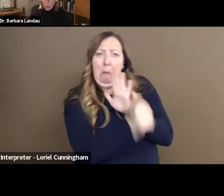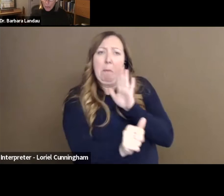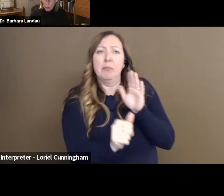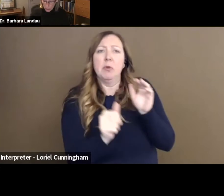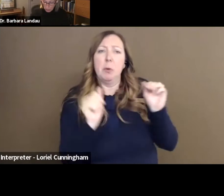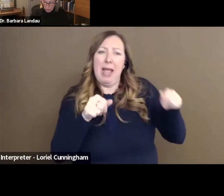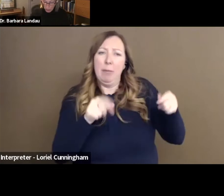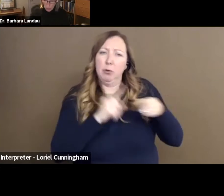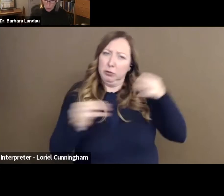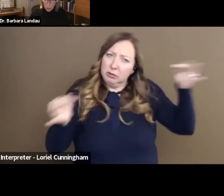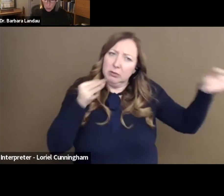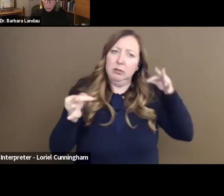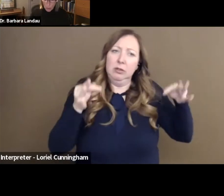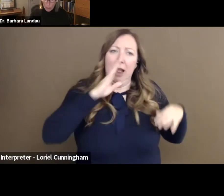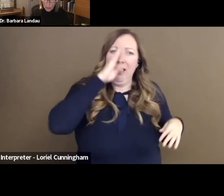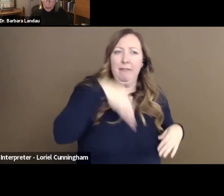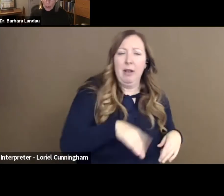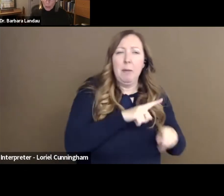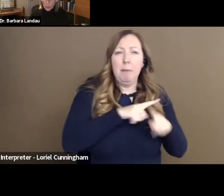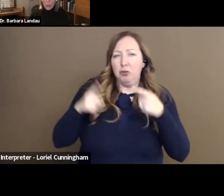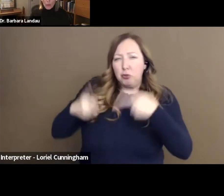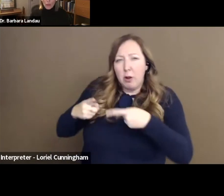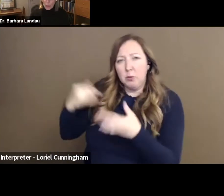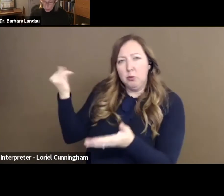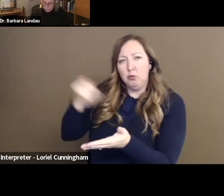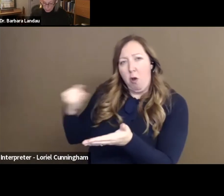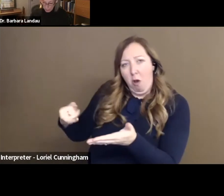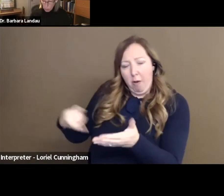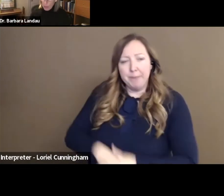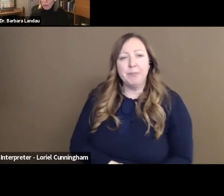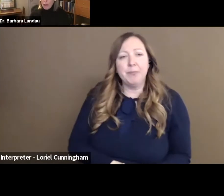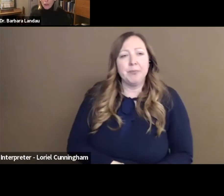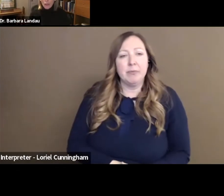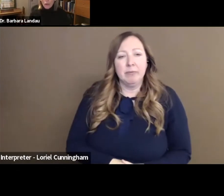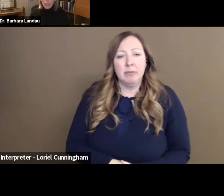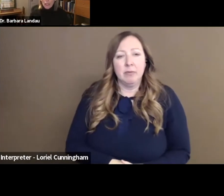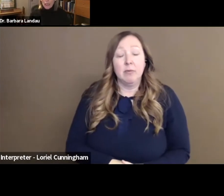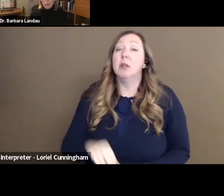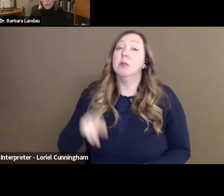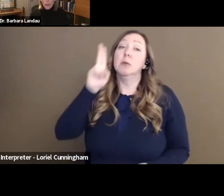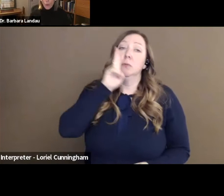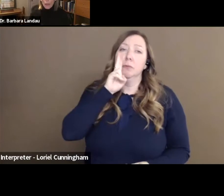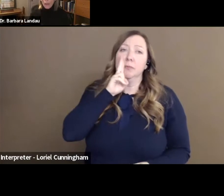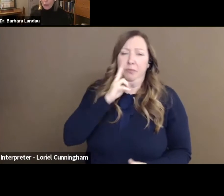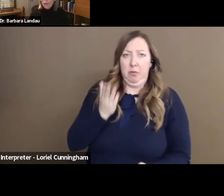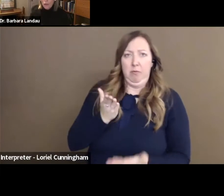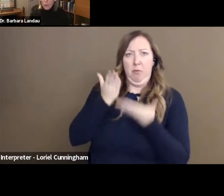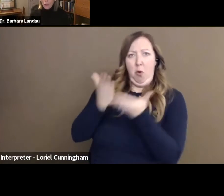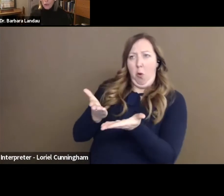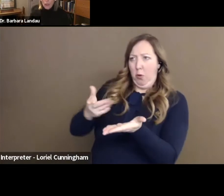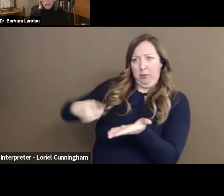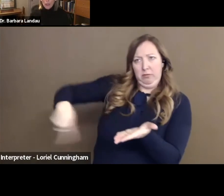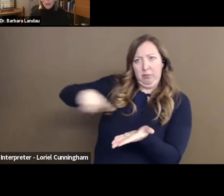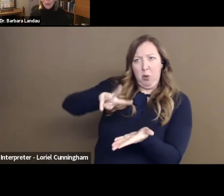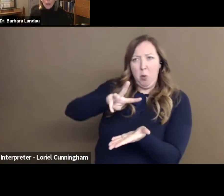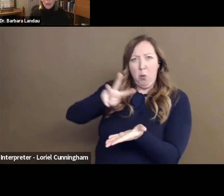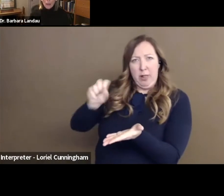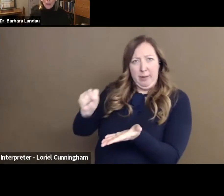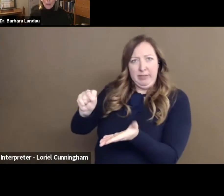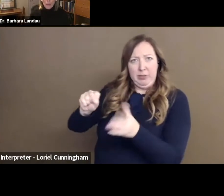fashion so bellucci actually proposed this to be a very interesting case where